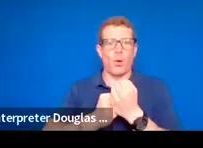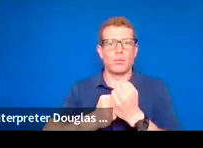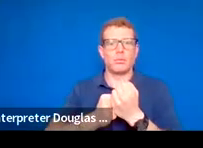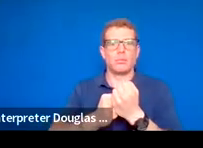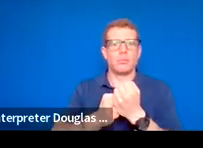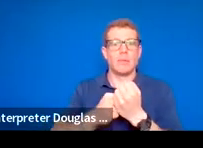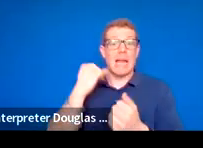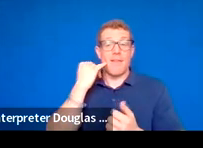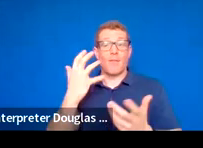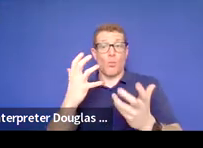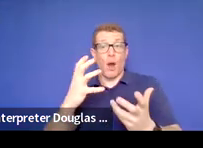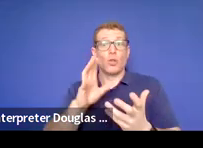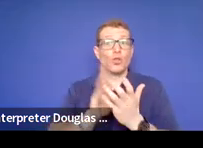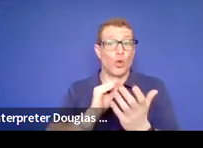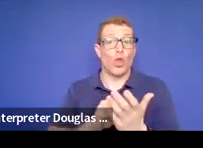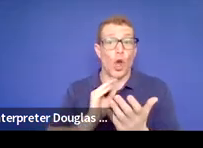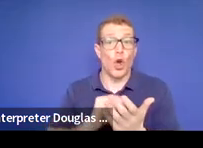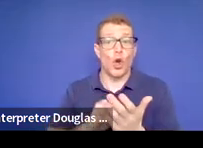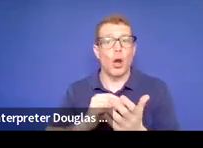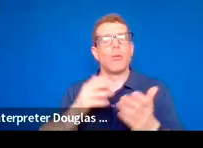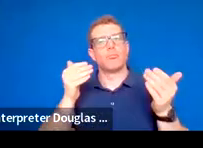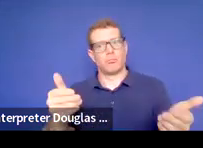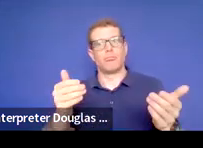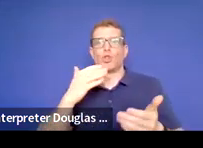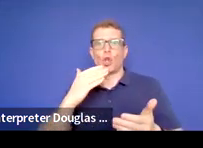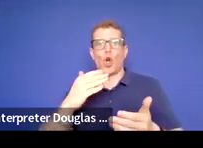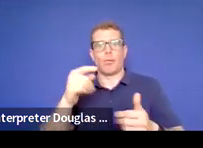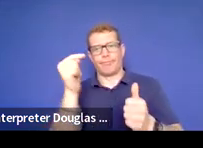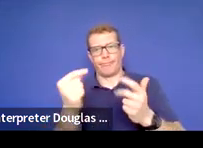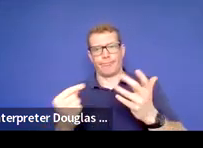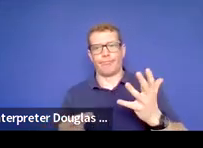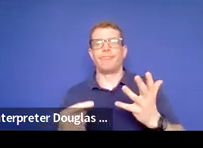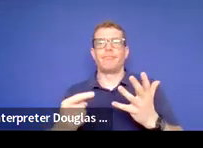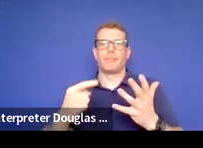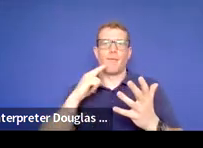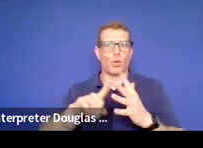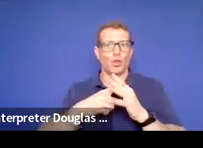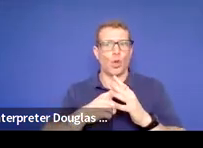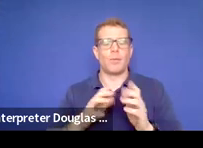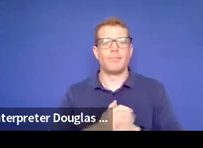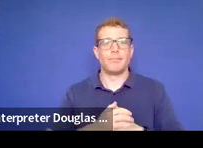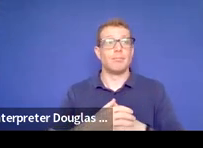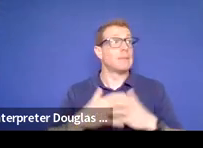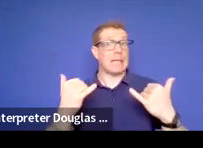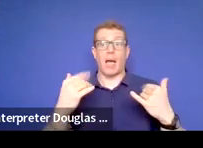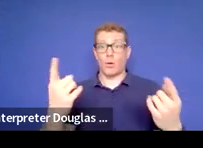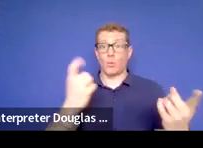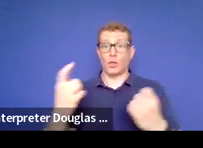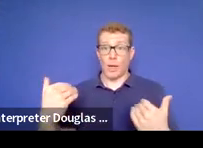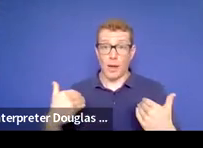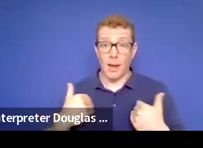If anybody has any questions for us. we're open for the last 10 min for questions, Thank you so much, Anne.